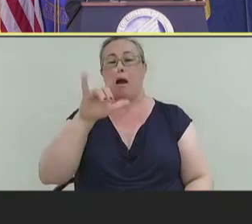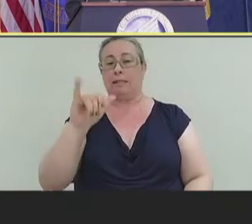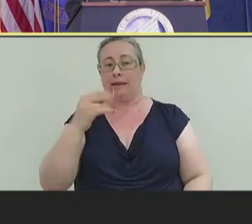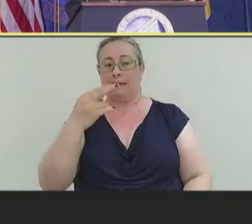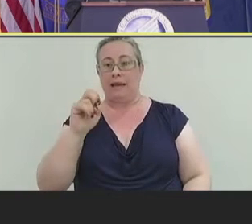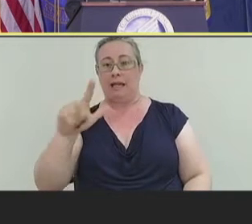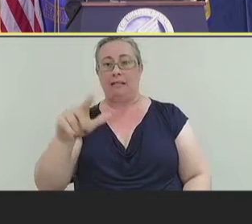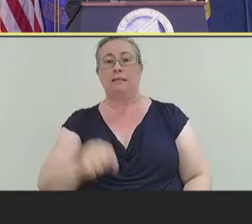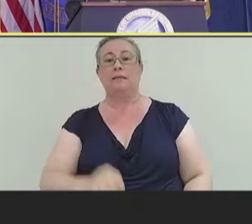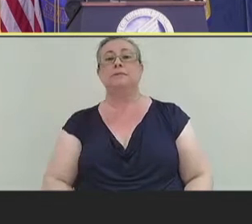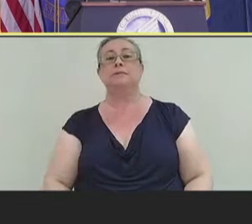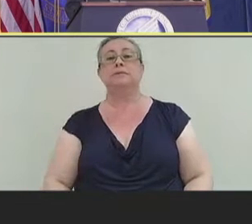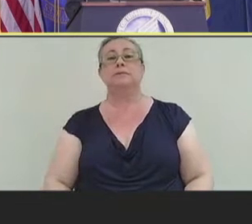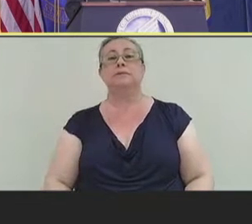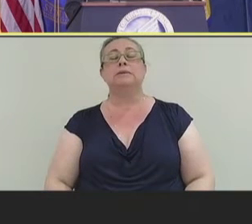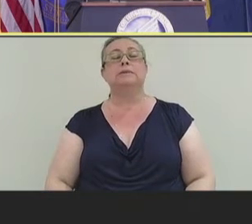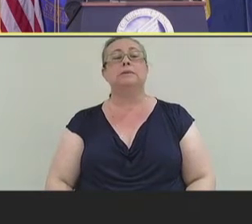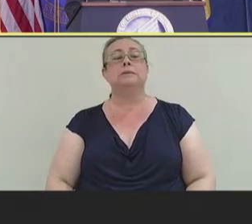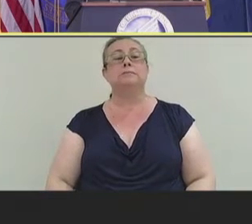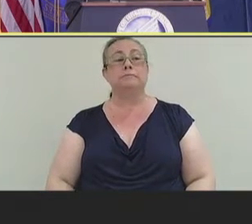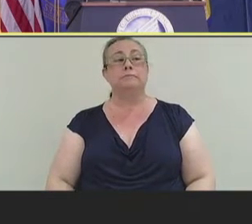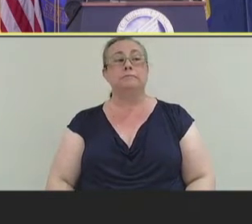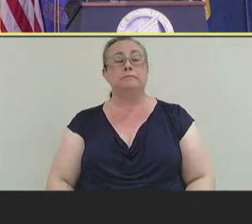Robert Hopkins: Second from Molly Howell. Since we are hybrid,